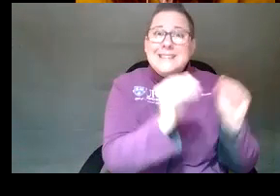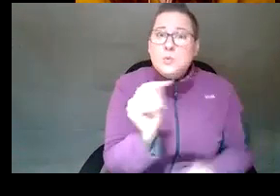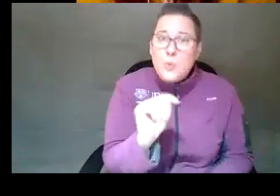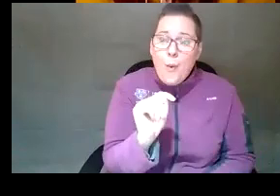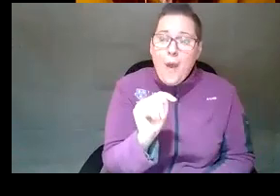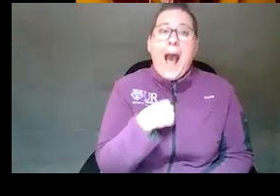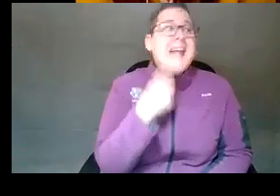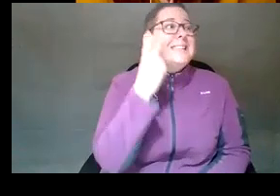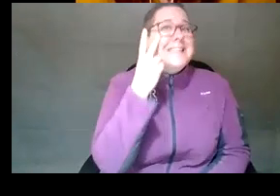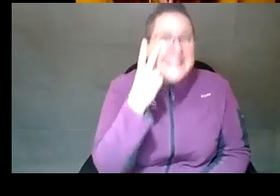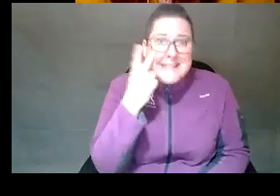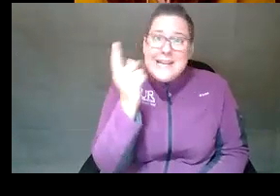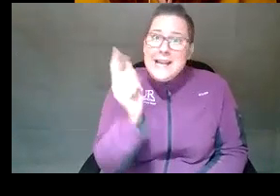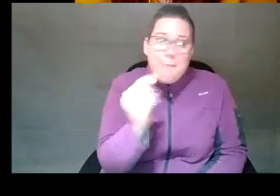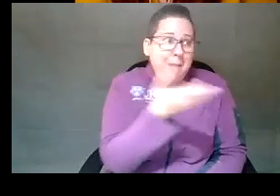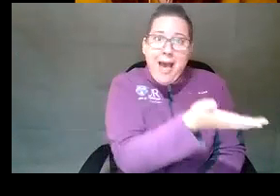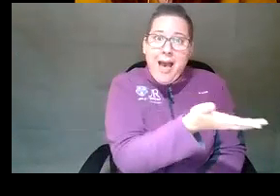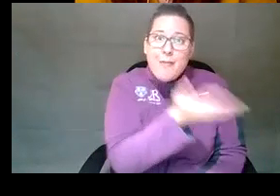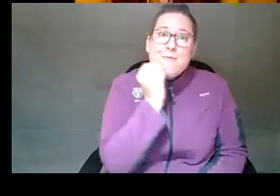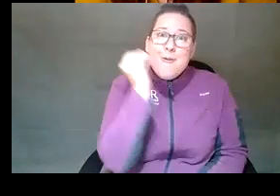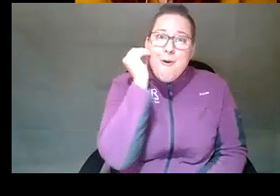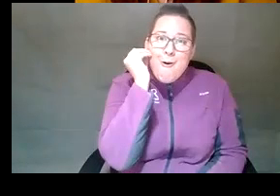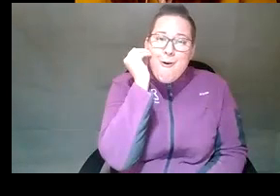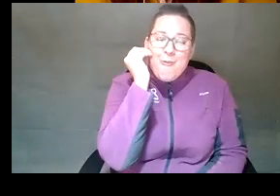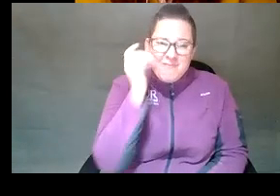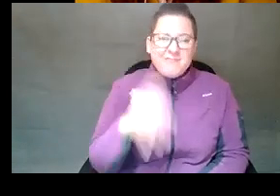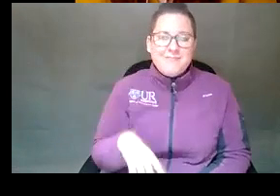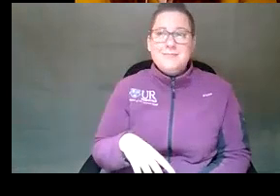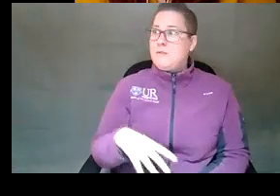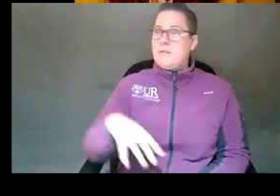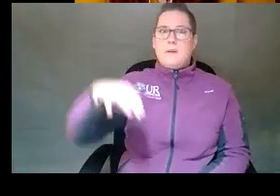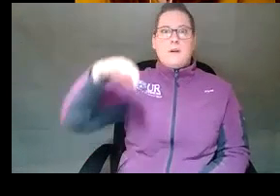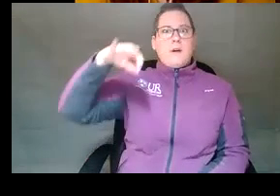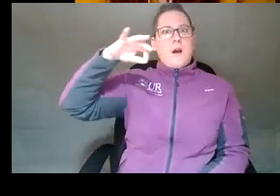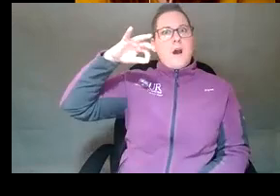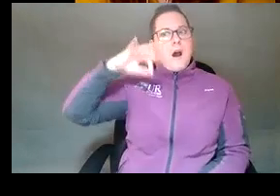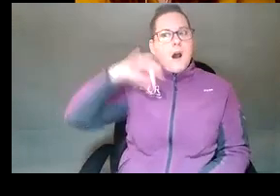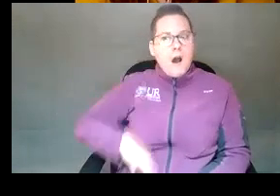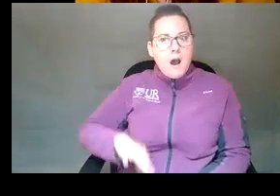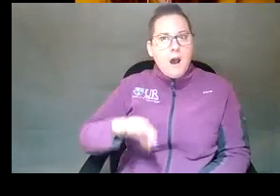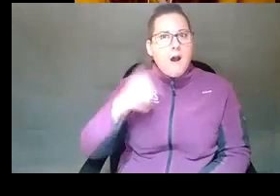the bathroom at home and so thinking about the benefits that that can have for kids and families